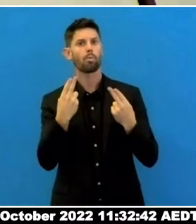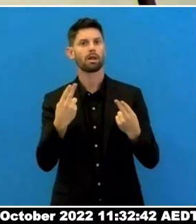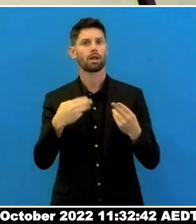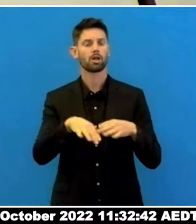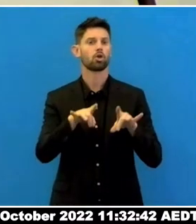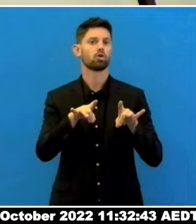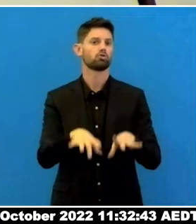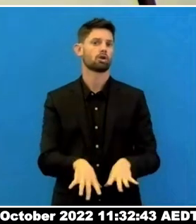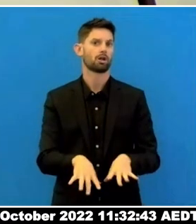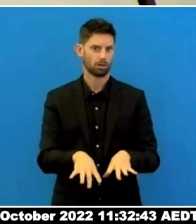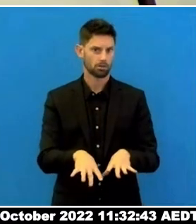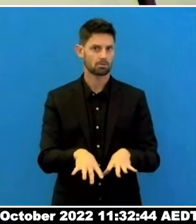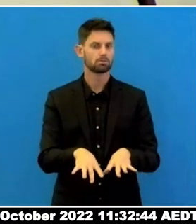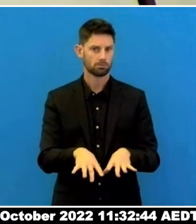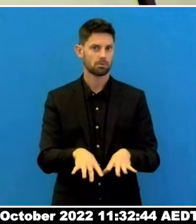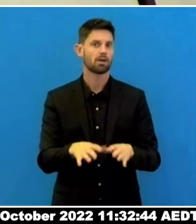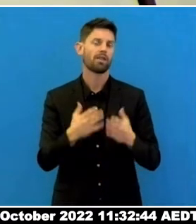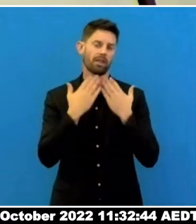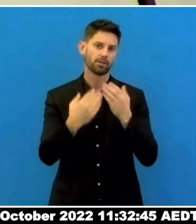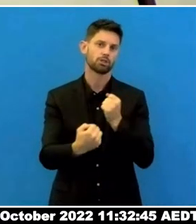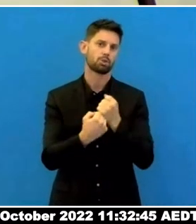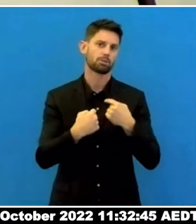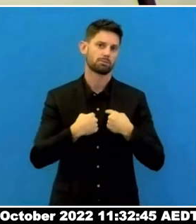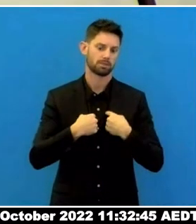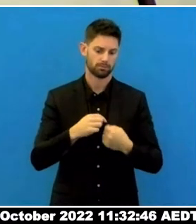Yes. I seek your advices and supporting that, please. Thank you.